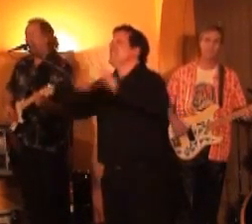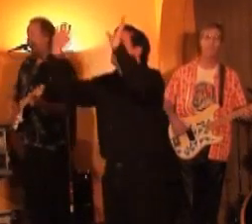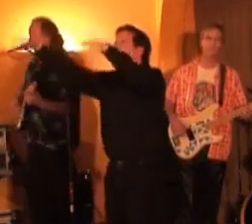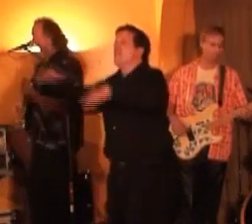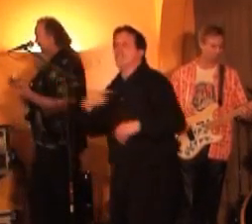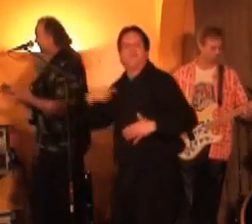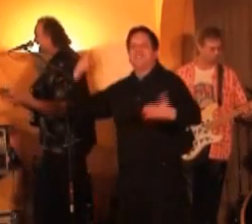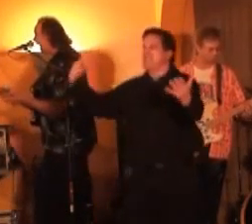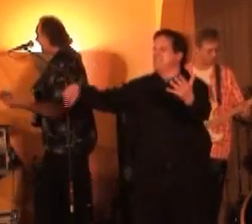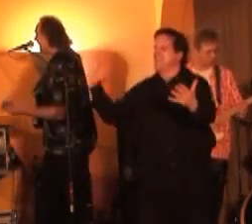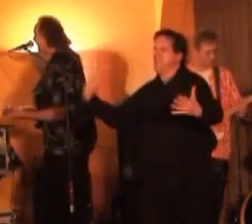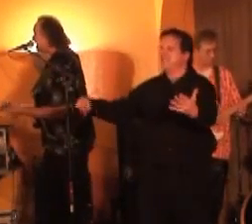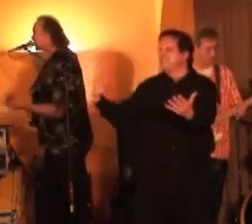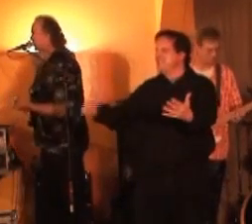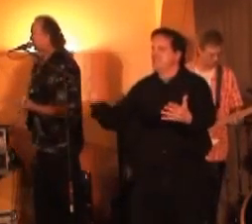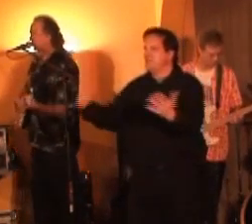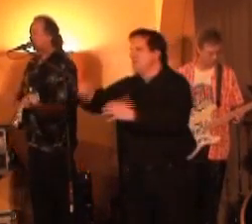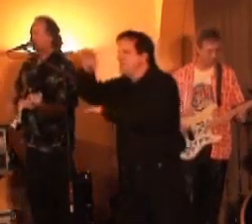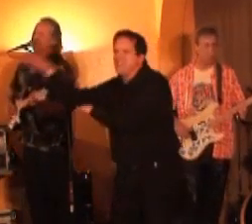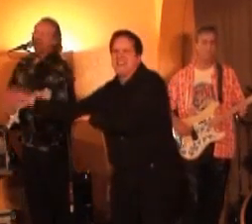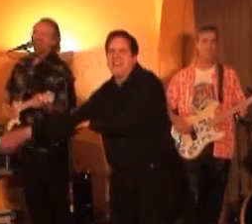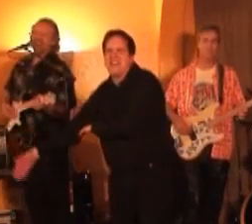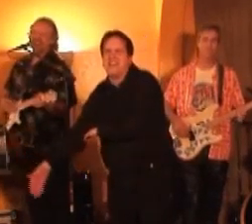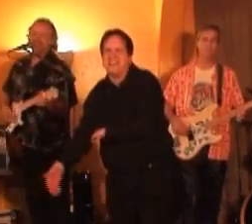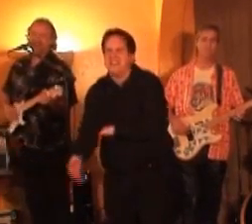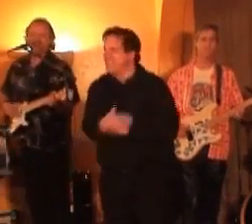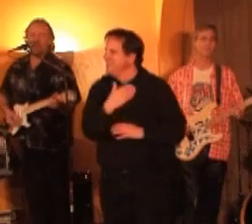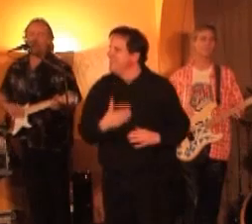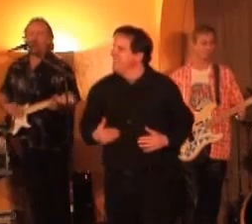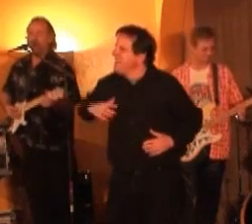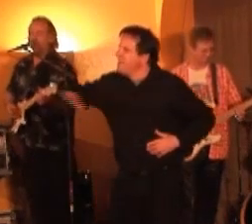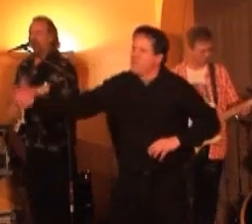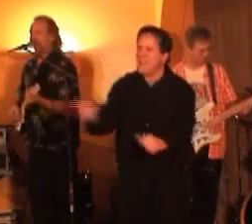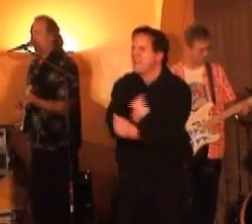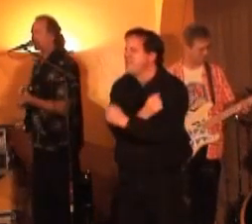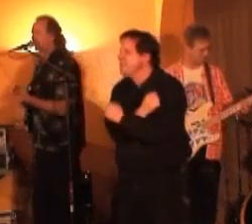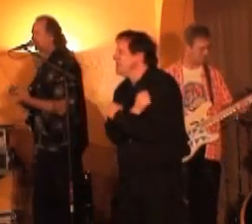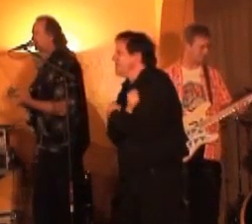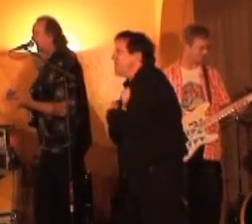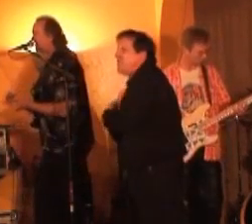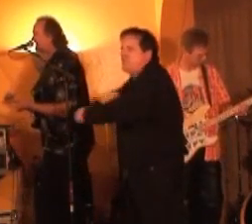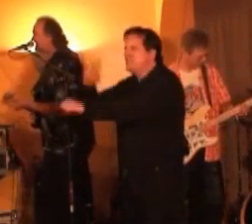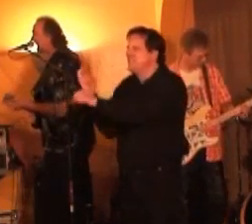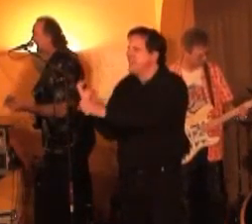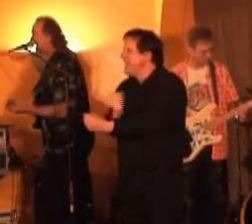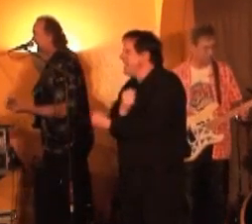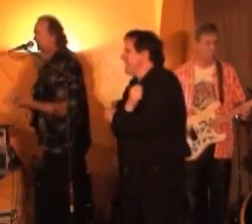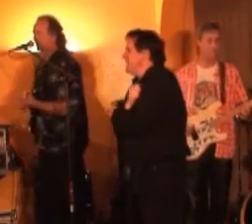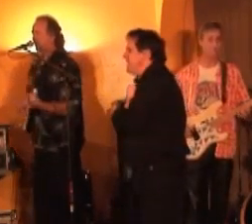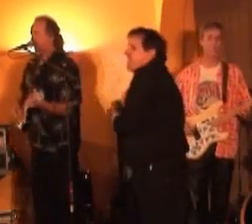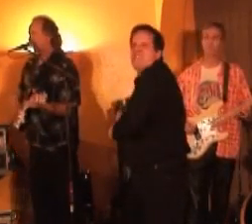Well, we danced through the night, And we held each other tight,